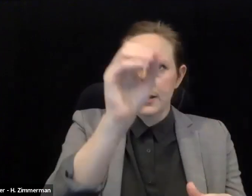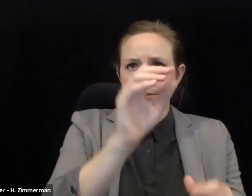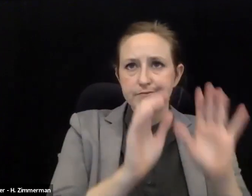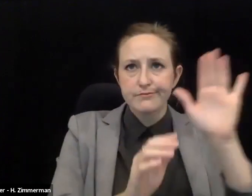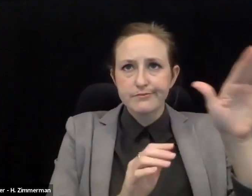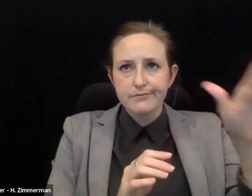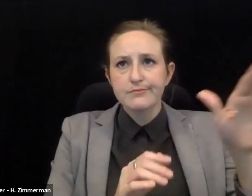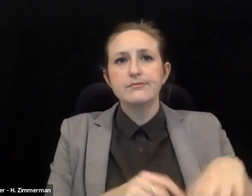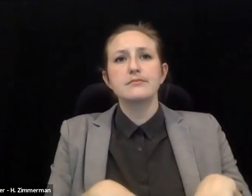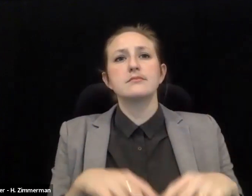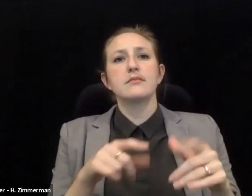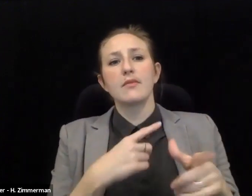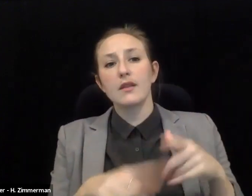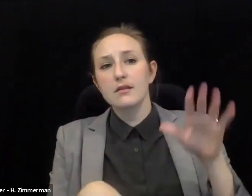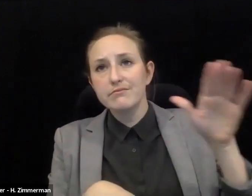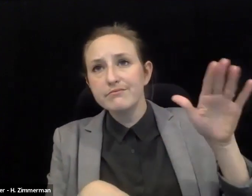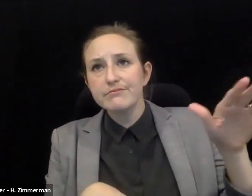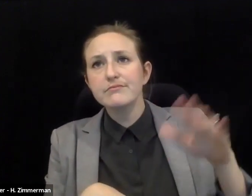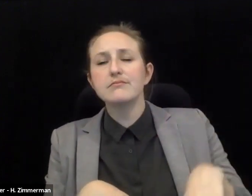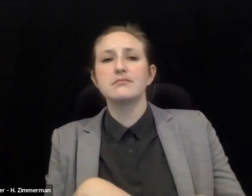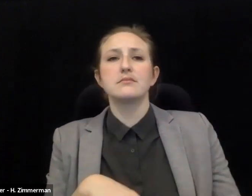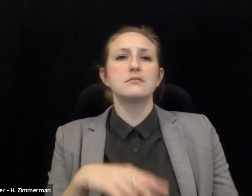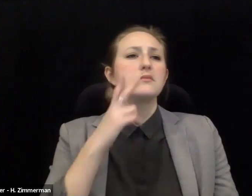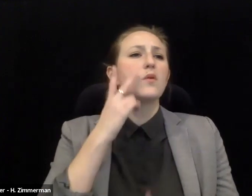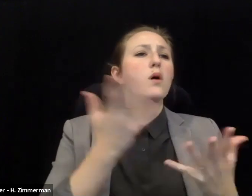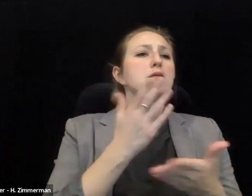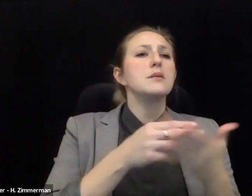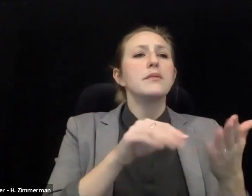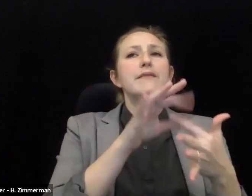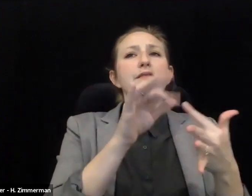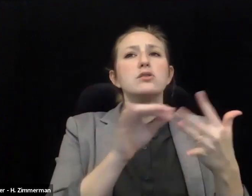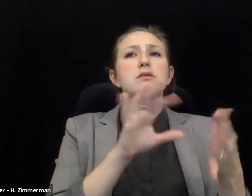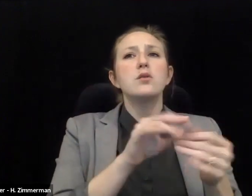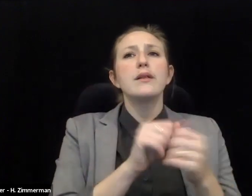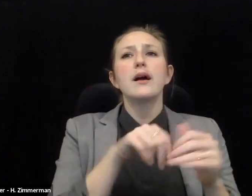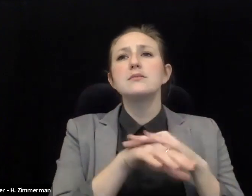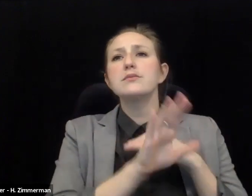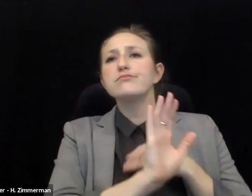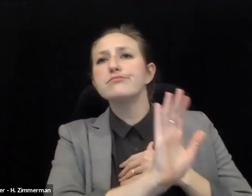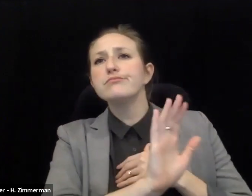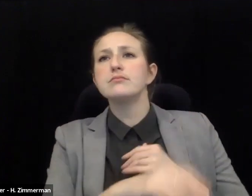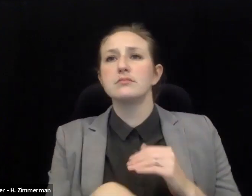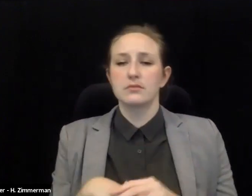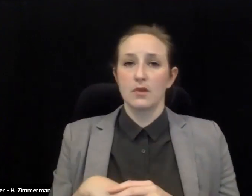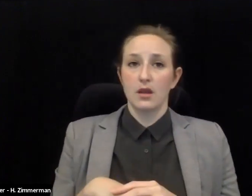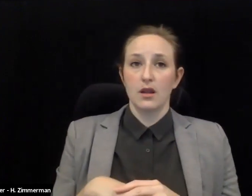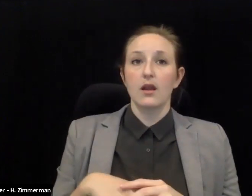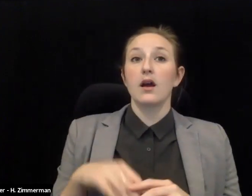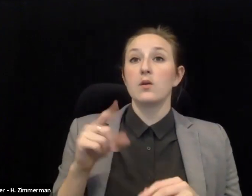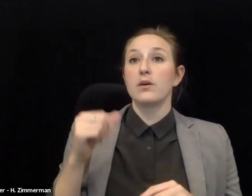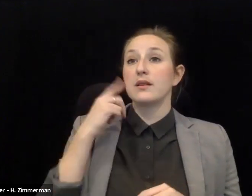to them to see about what some of the features I related to accessibility. I do think that sometimes the platform providers,